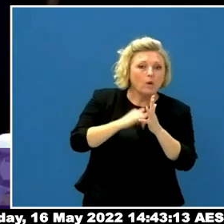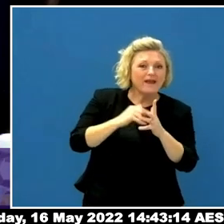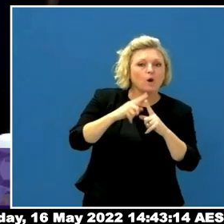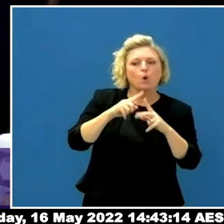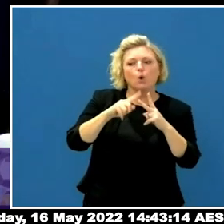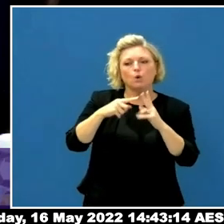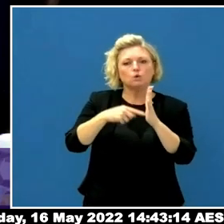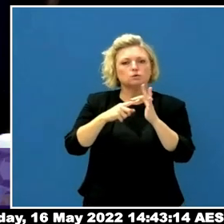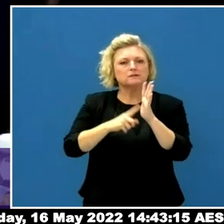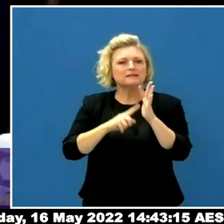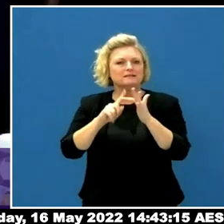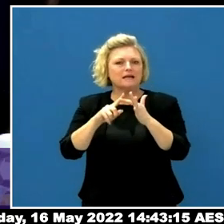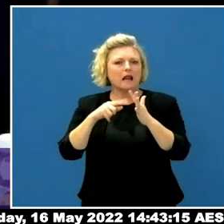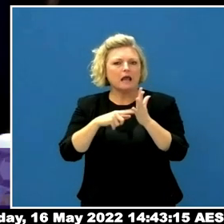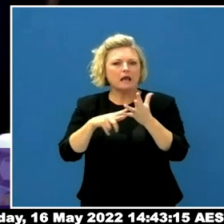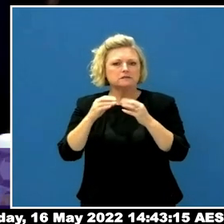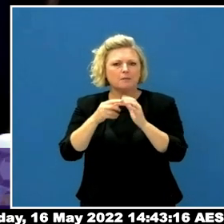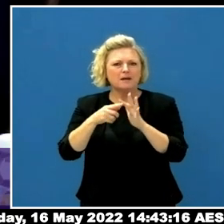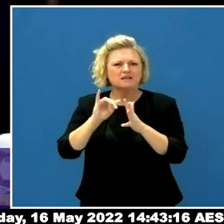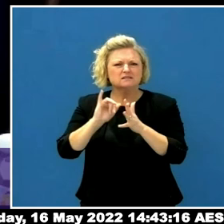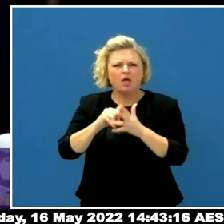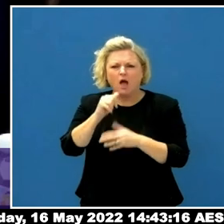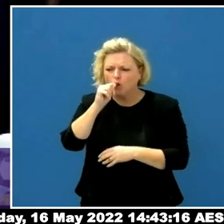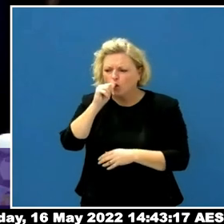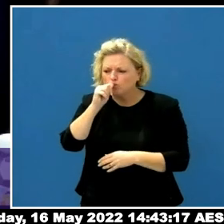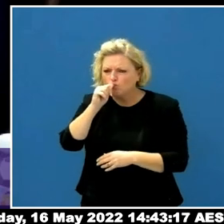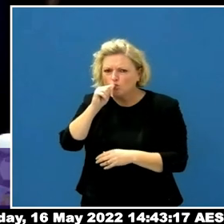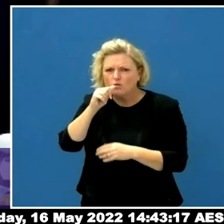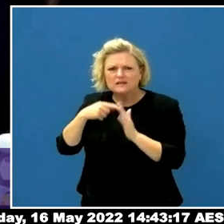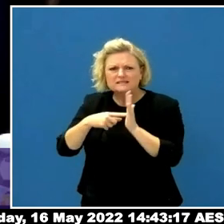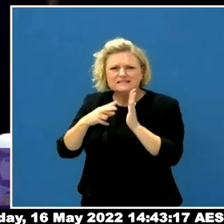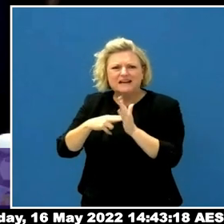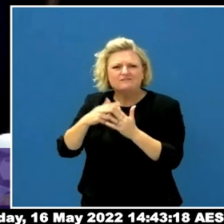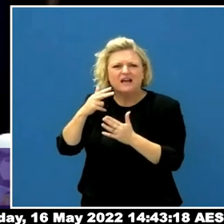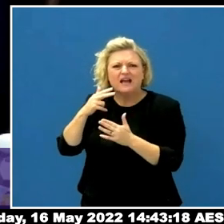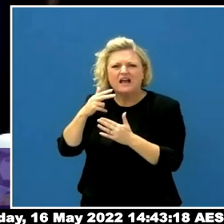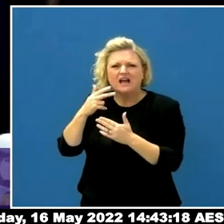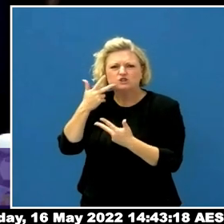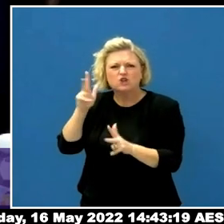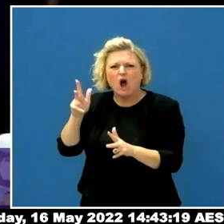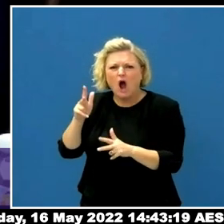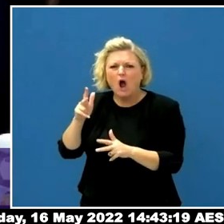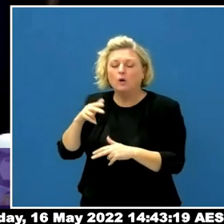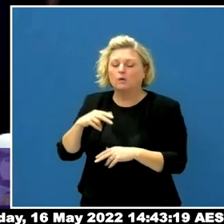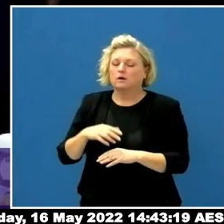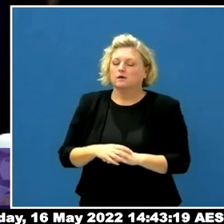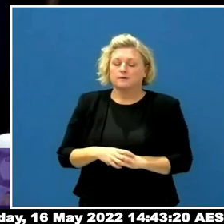At school we try and teach age appropriation so our earlier kids were allowed to watch the